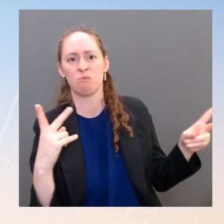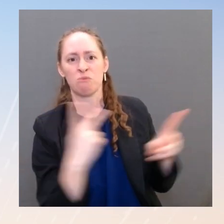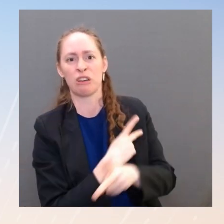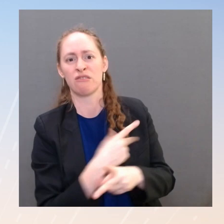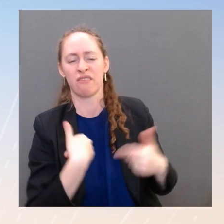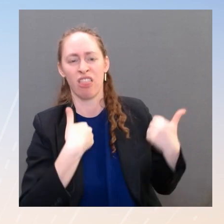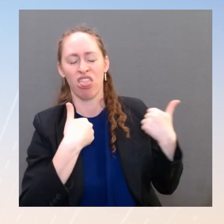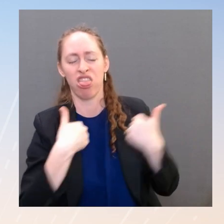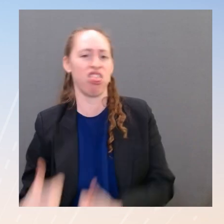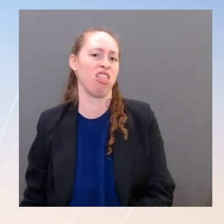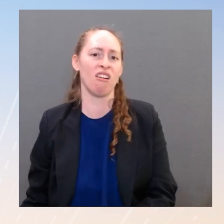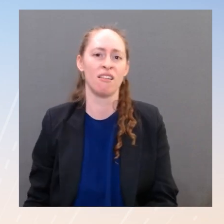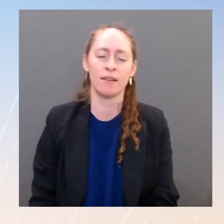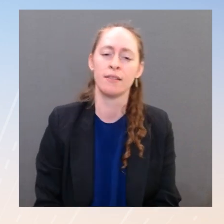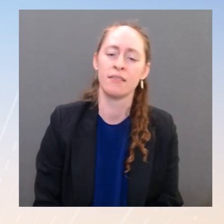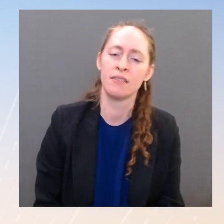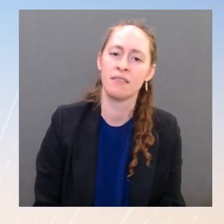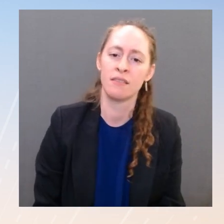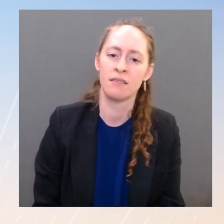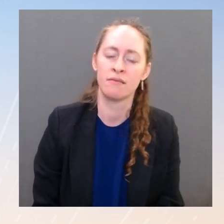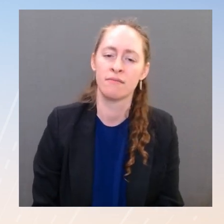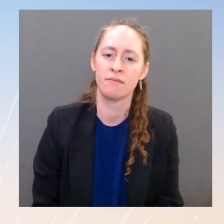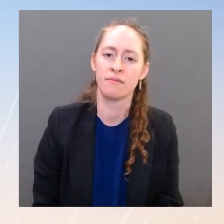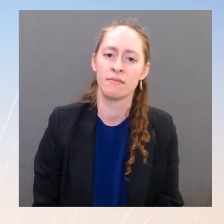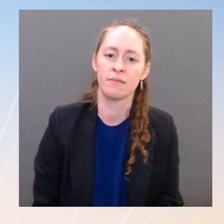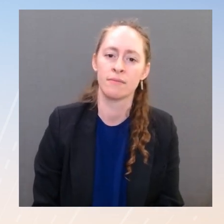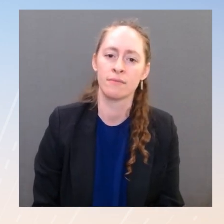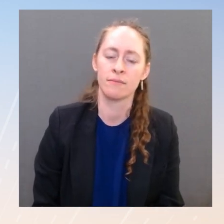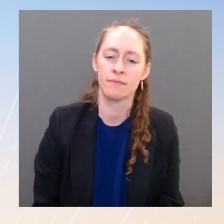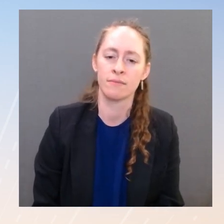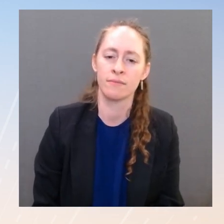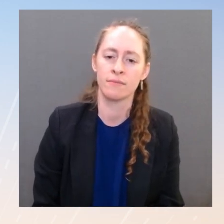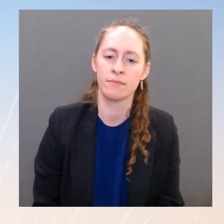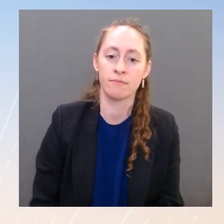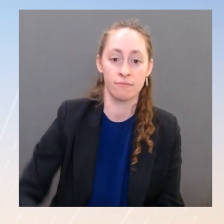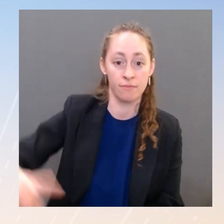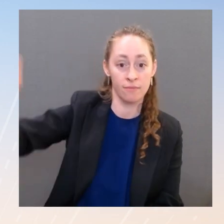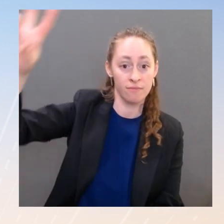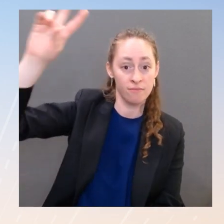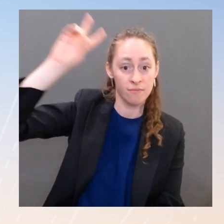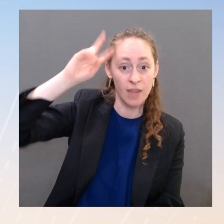The Press: Obviously, the President has some travel. But even with her negative test and a plan to wear masking,